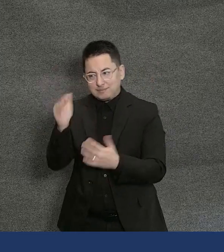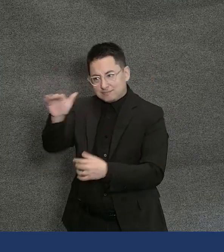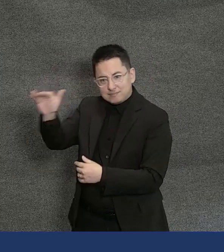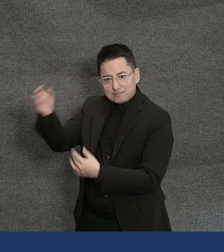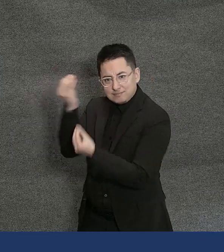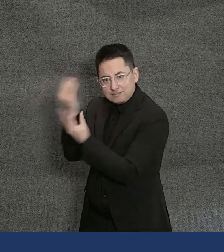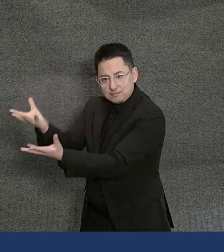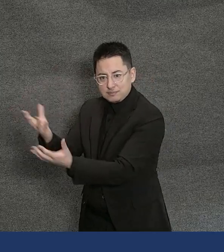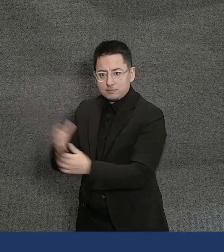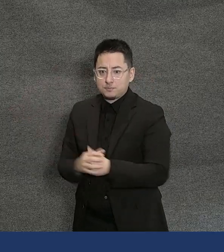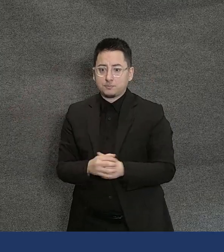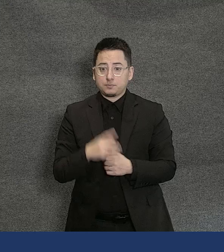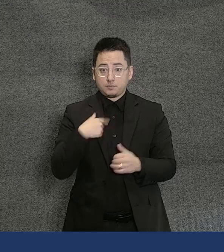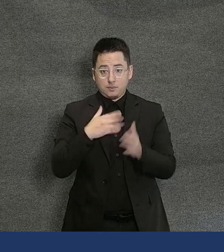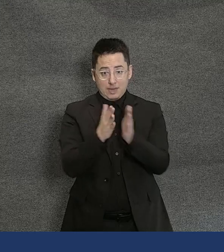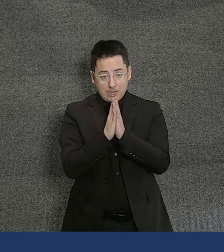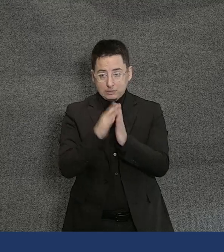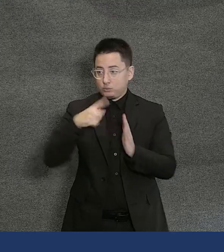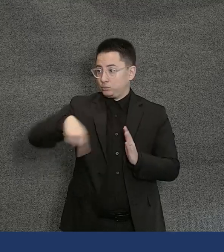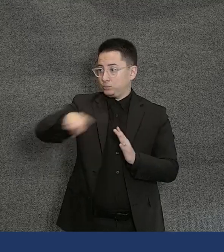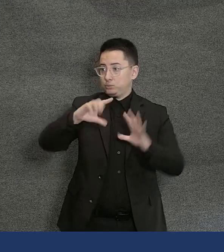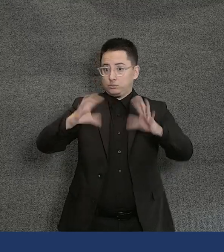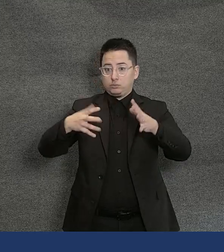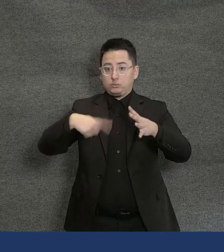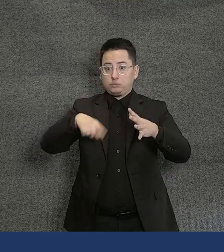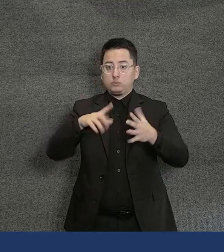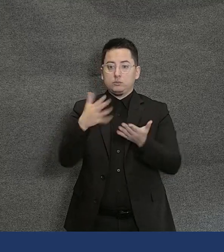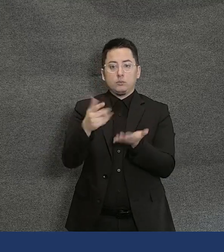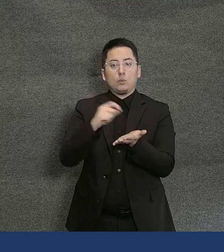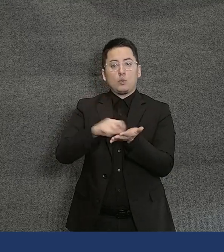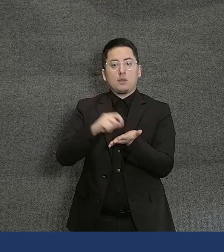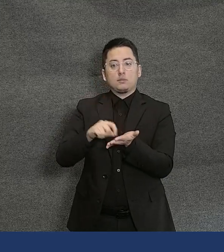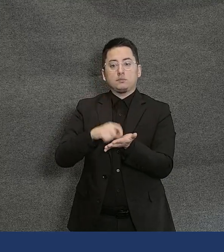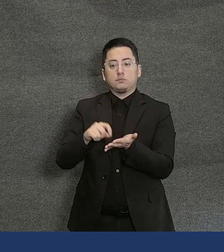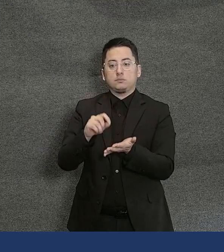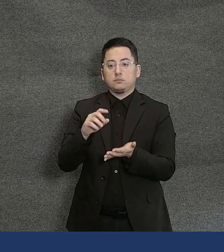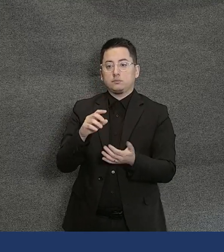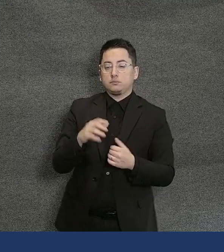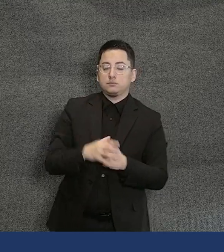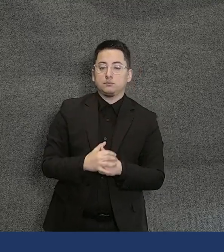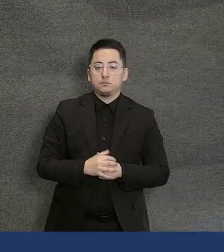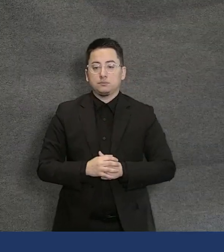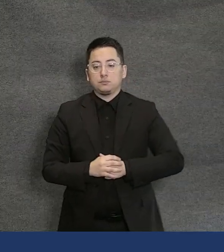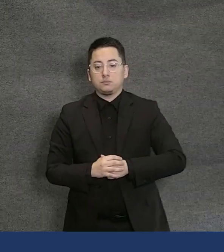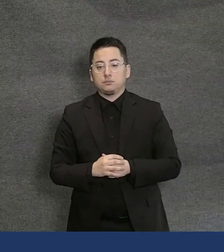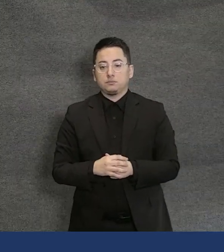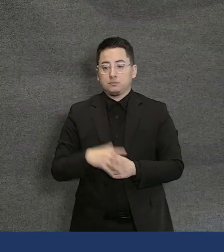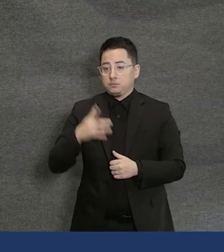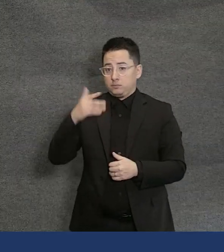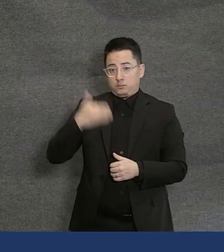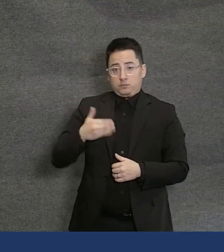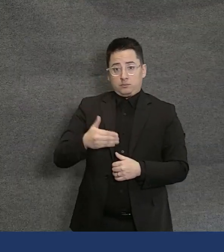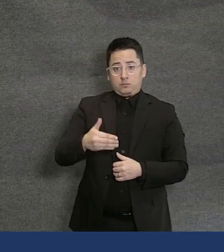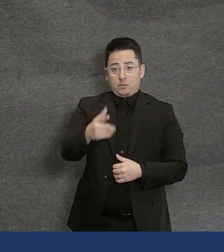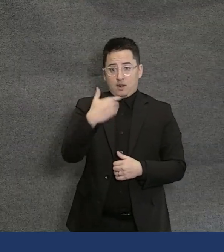to maybe if you want to write it on post-its, as you go along through the day, and then there will be a survey sent out